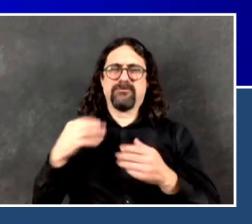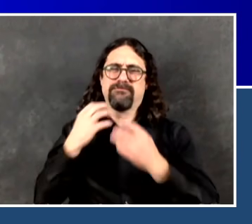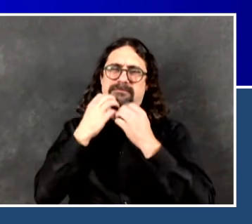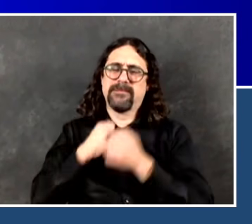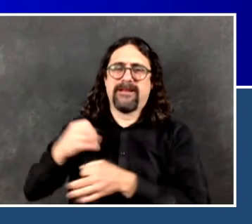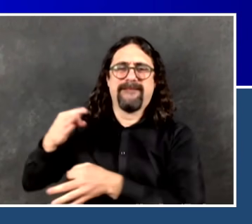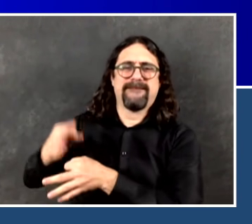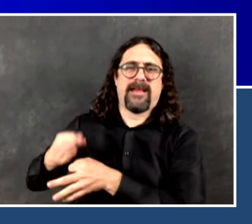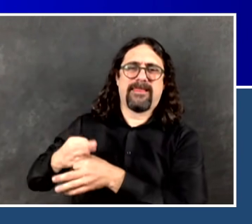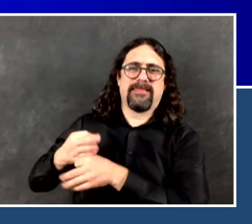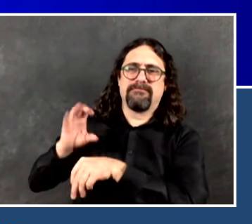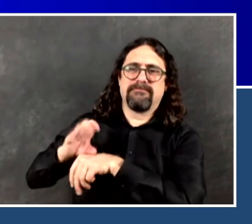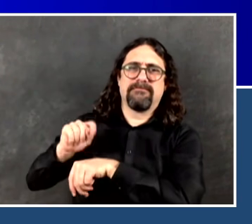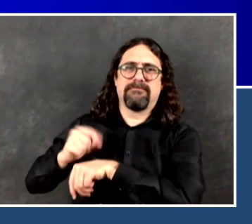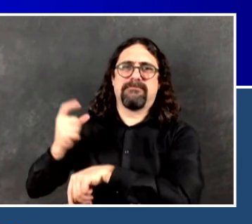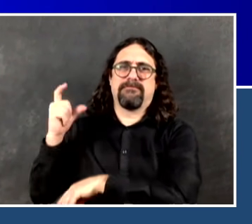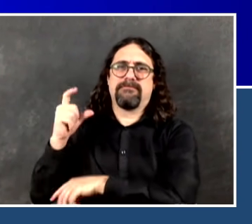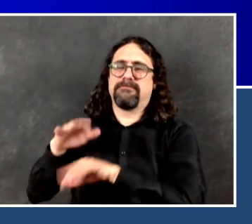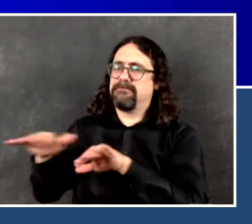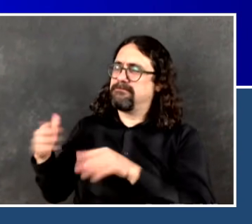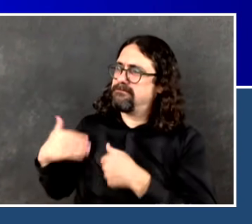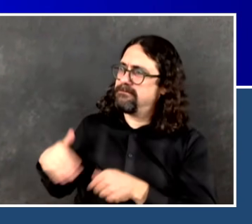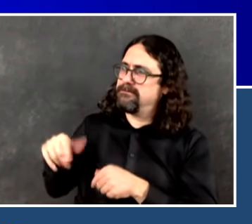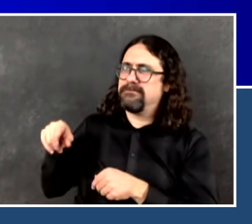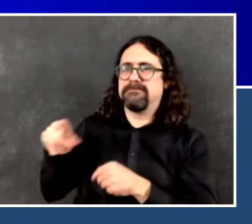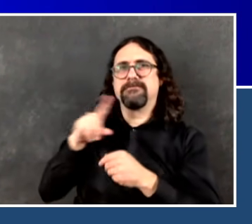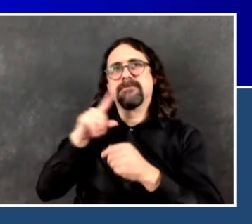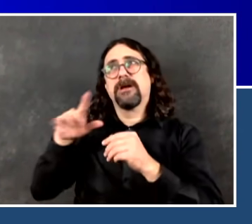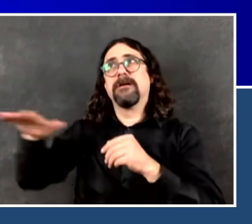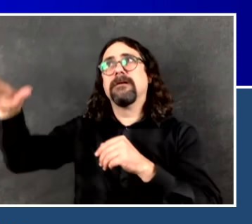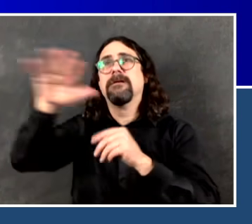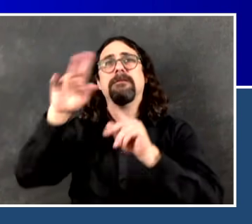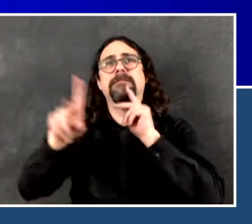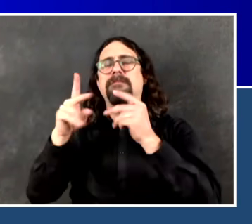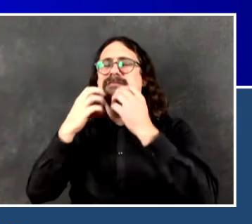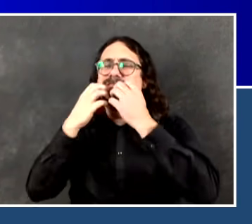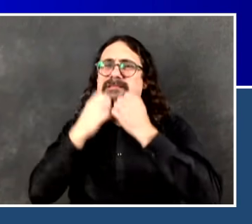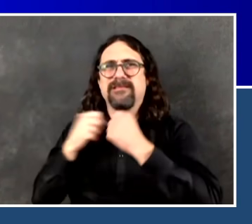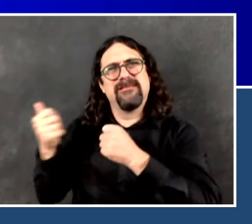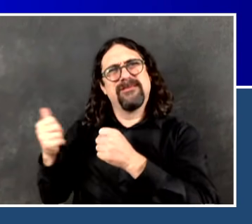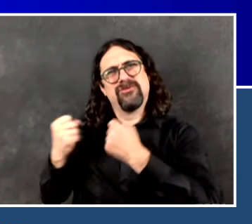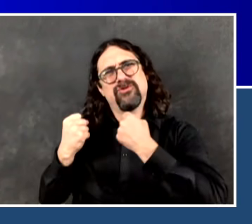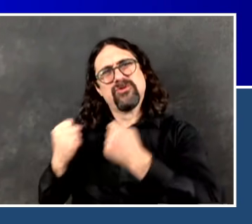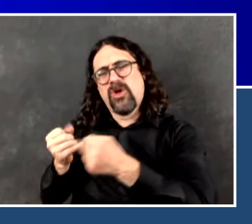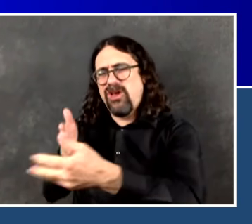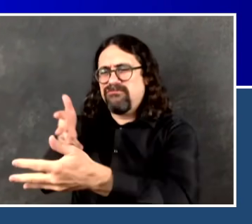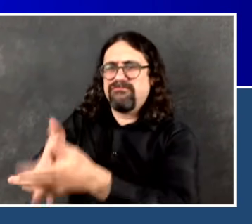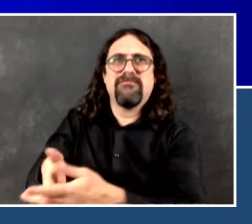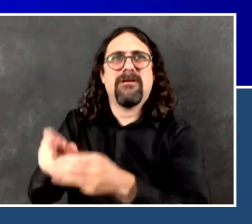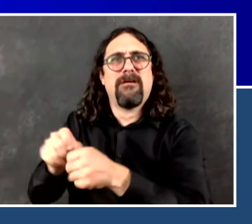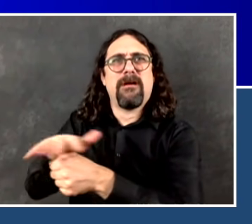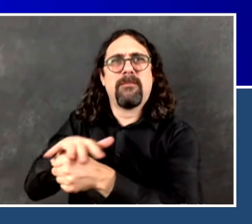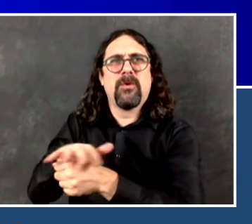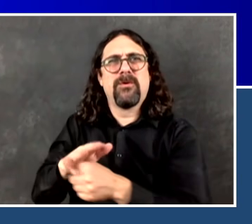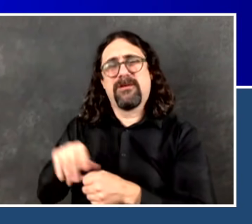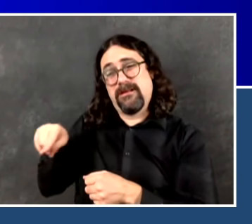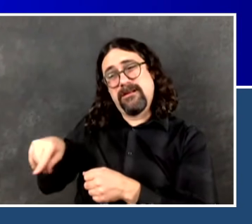THE CRUCIAL ROLE FAITH-BASED COMMUNITIES CN A PLAY IN BUILDING OUR ECONOMY AND MAKING SURE PEOPL EARE PROTECTED AND MAKING SURE